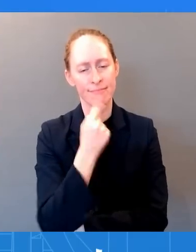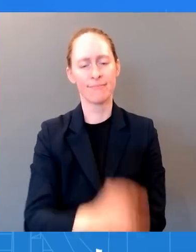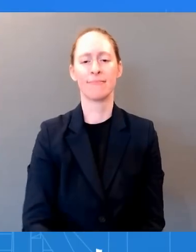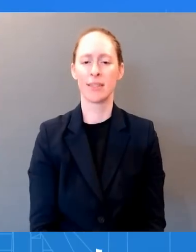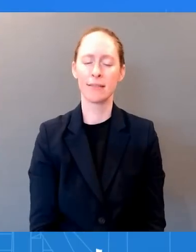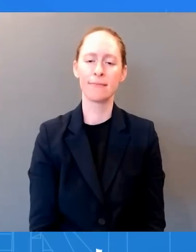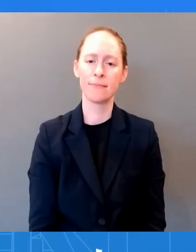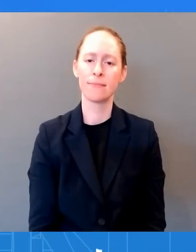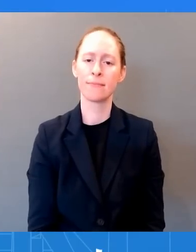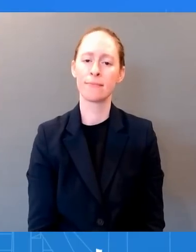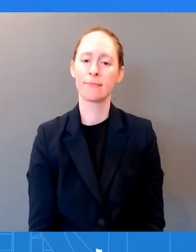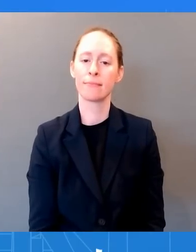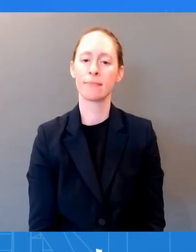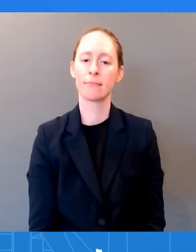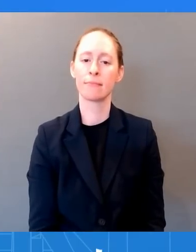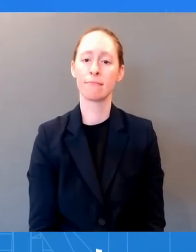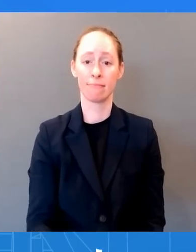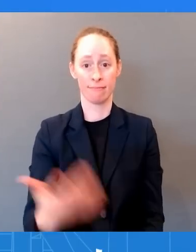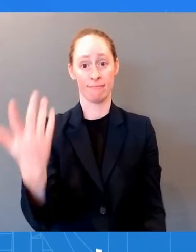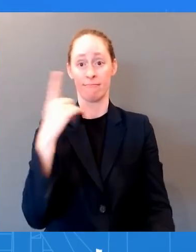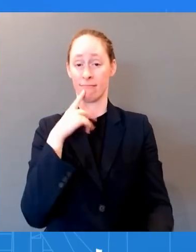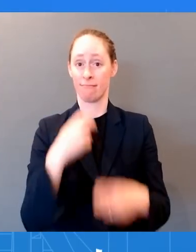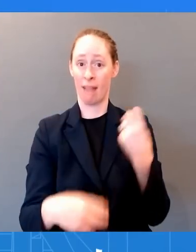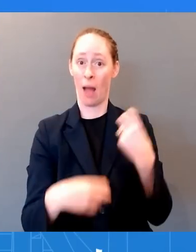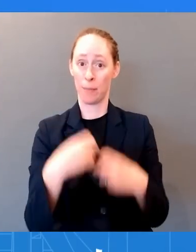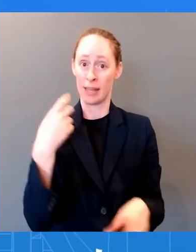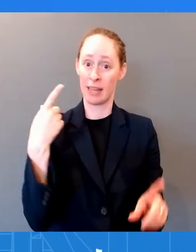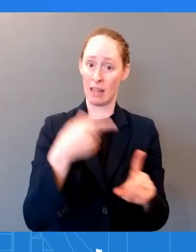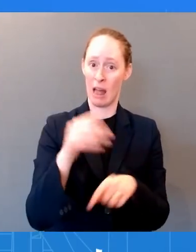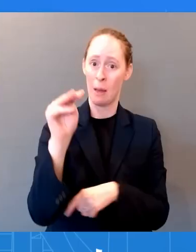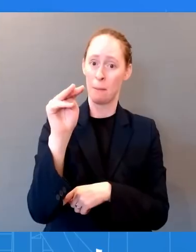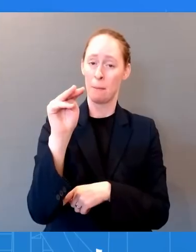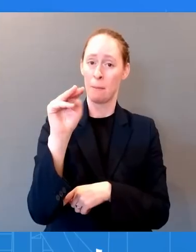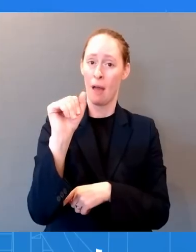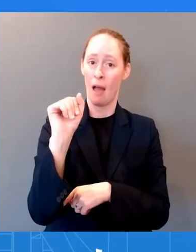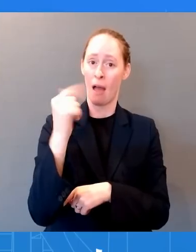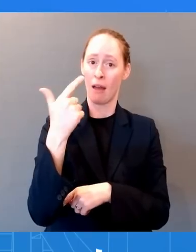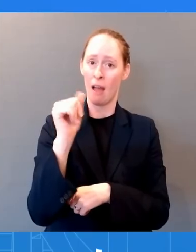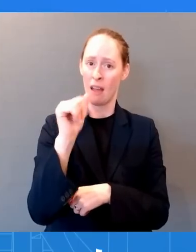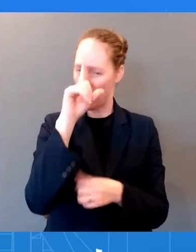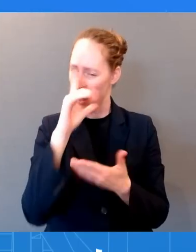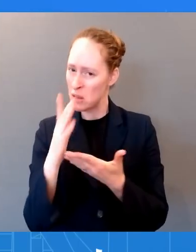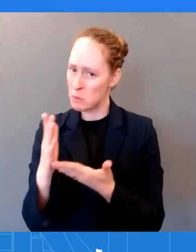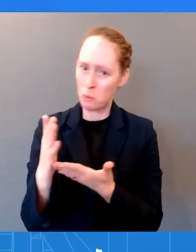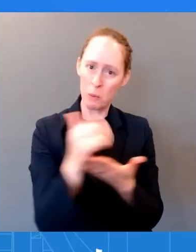the MAGA extreme Republicans, this is it. This is congressional Republicans who are touting this MAGA agenda,